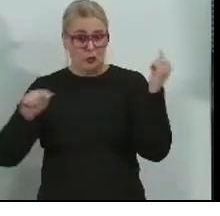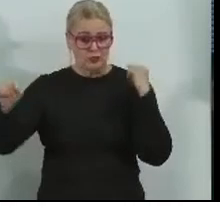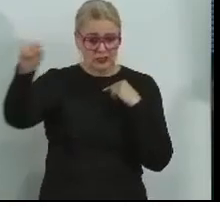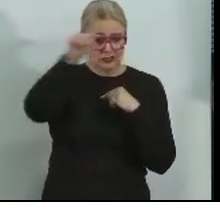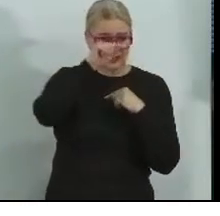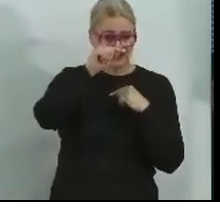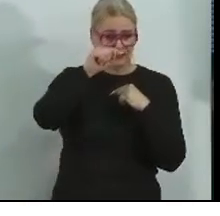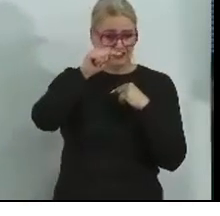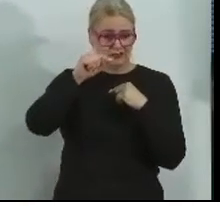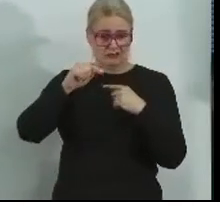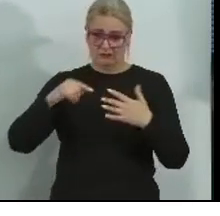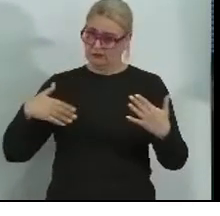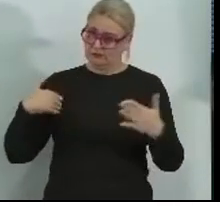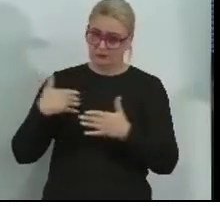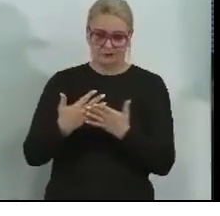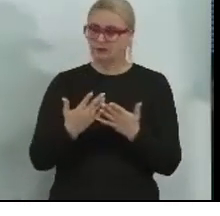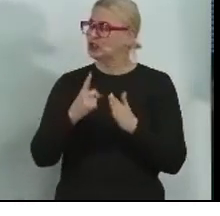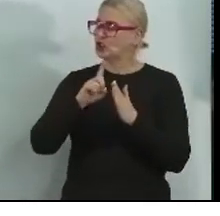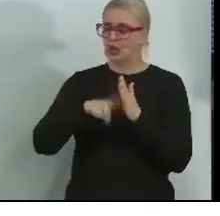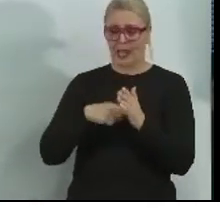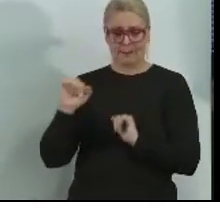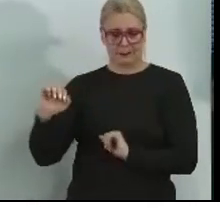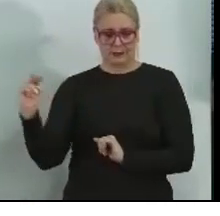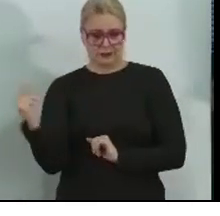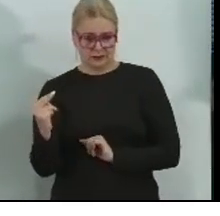I think it was 1000 hours of live streaming coverage.